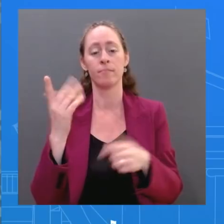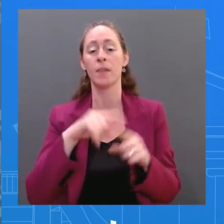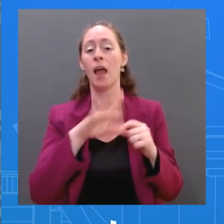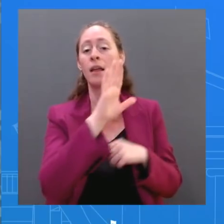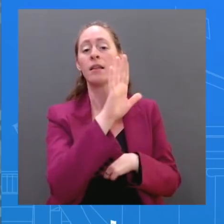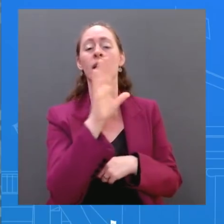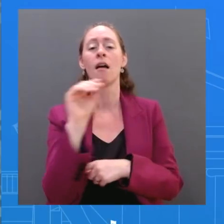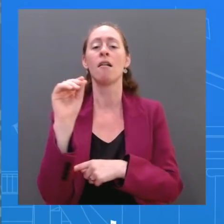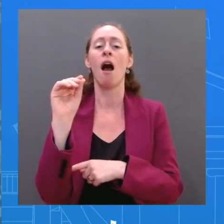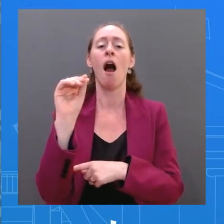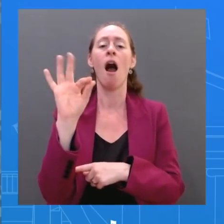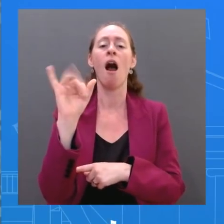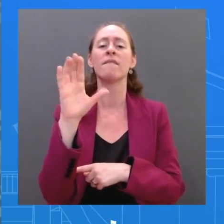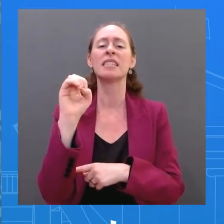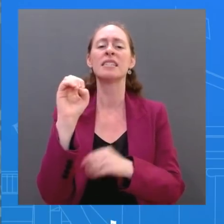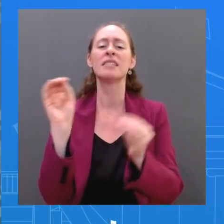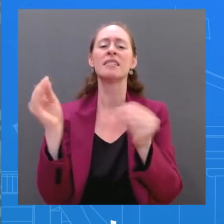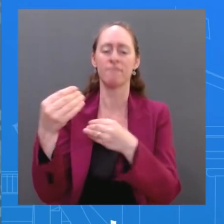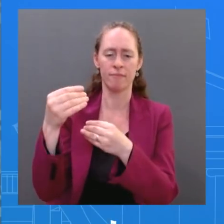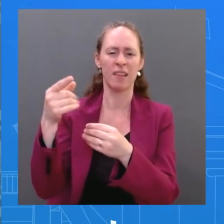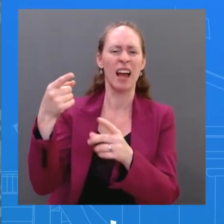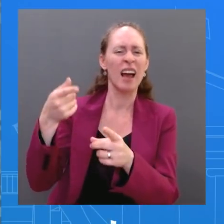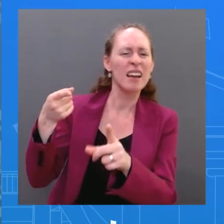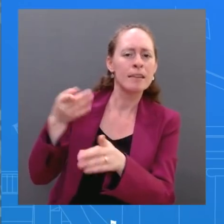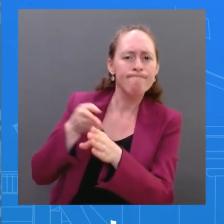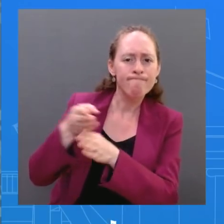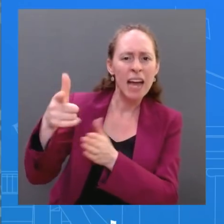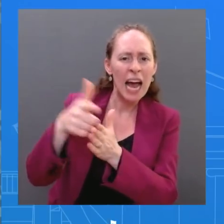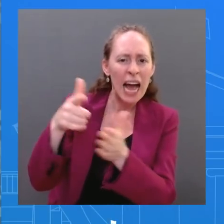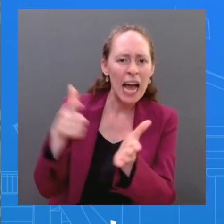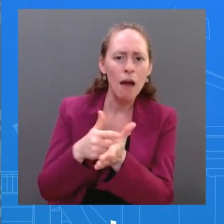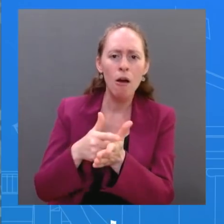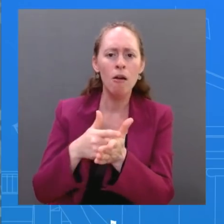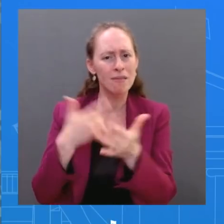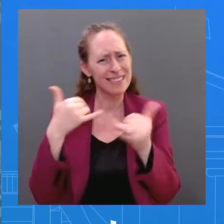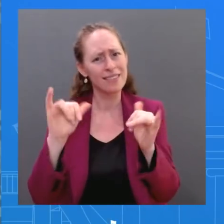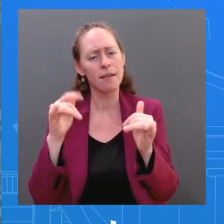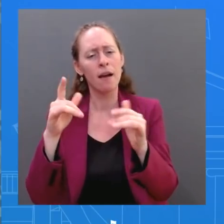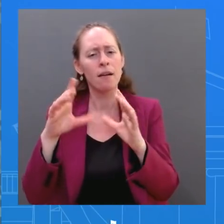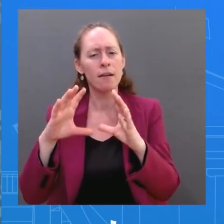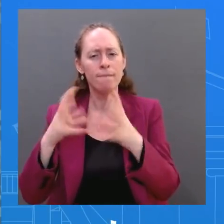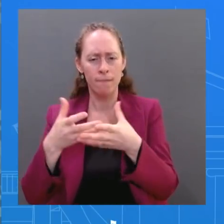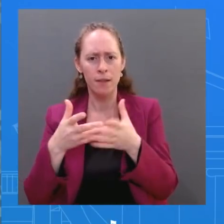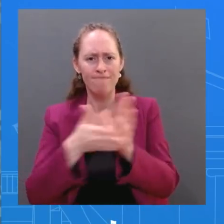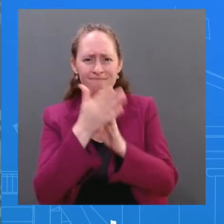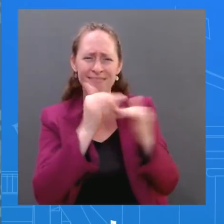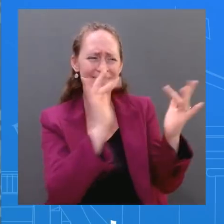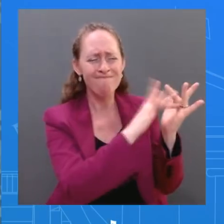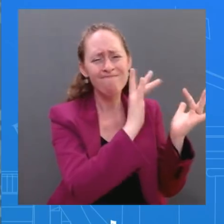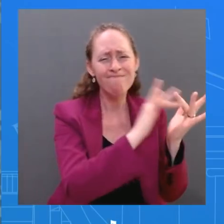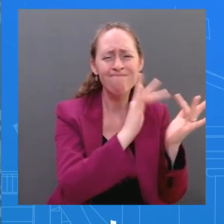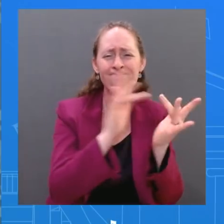that are constantly talking to congressional leaders and staff on issues that -- on these types of legislations